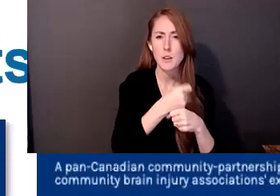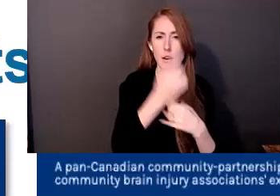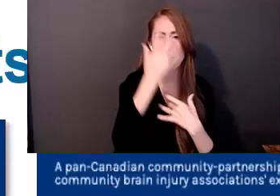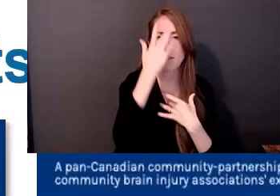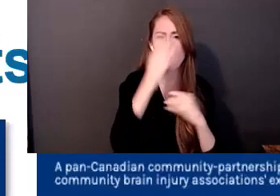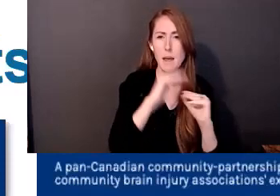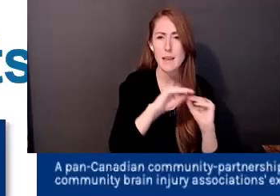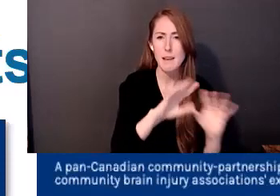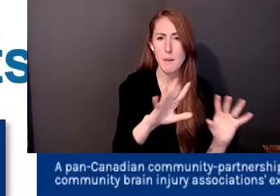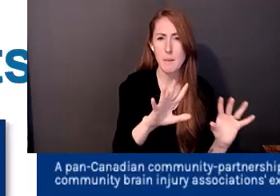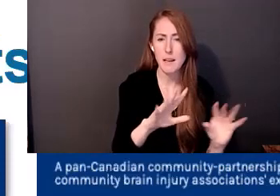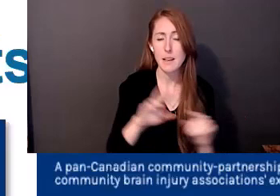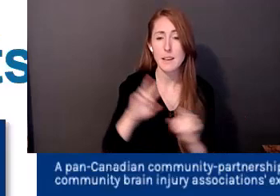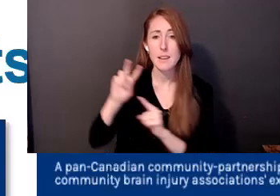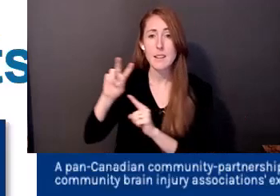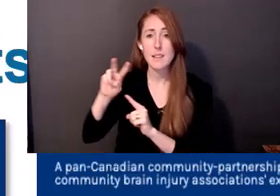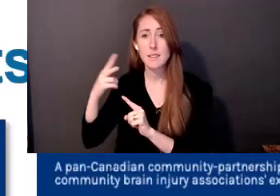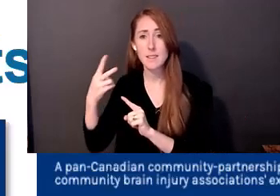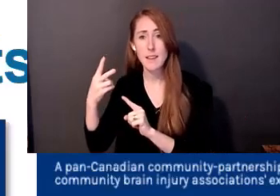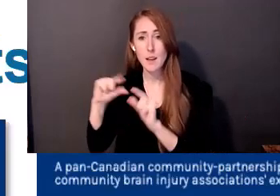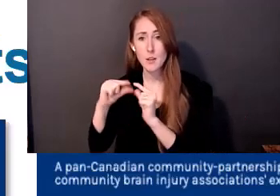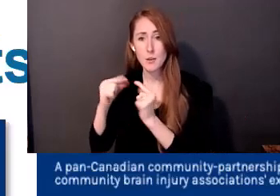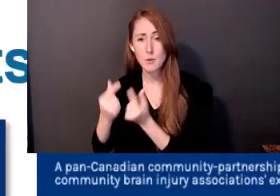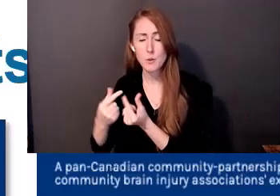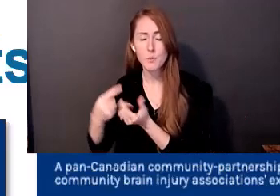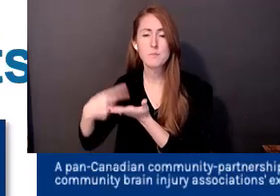was related to the second and third year and beyond.